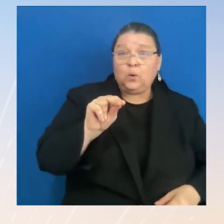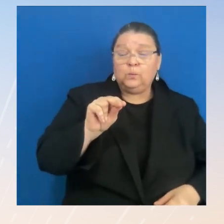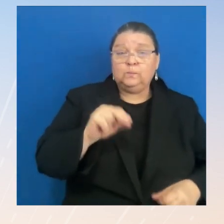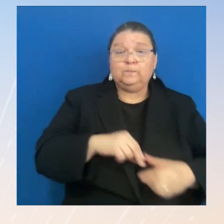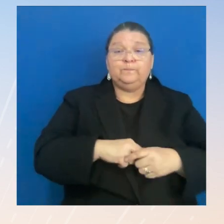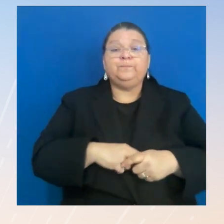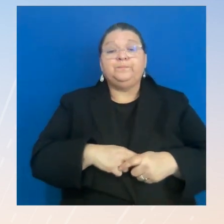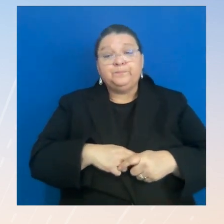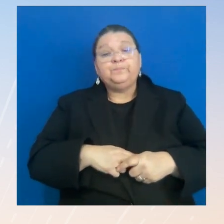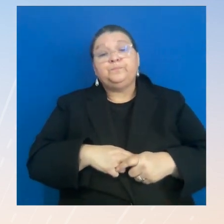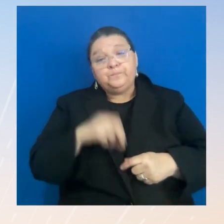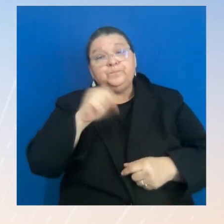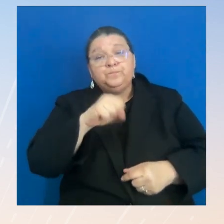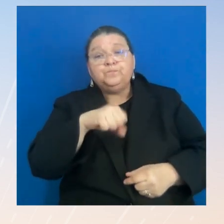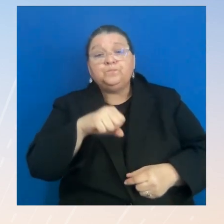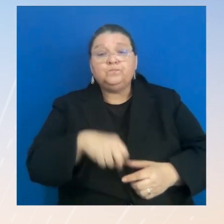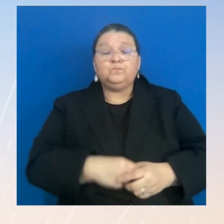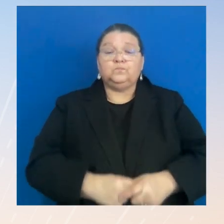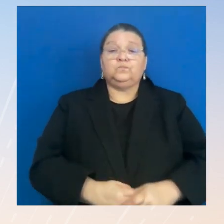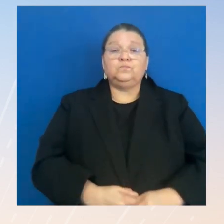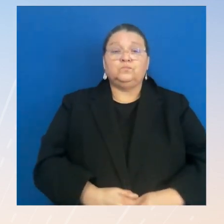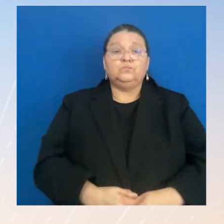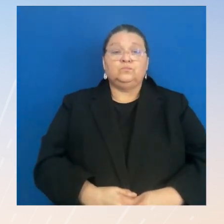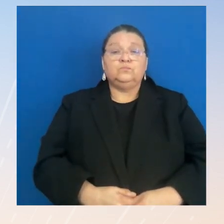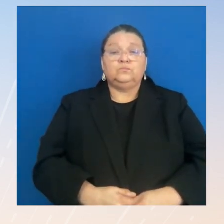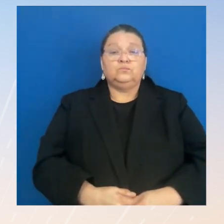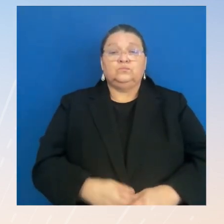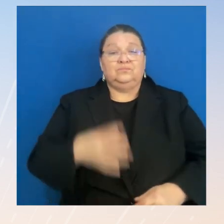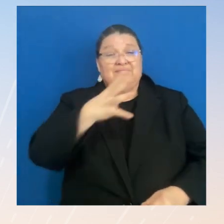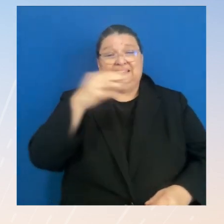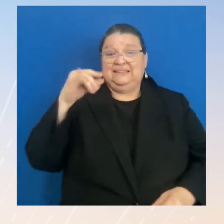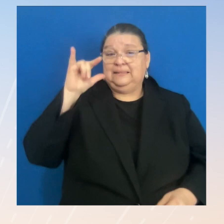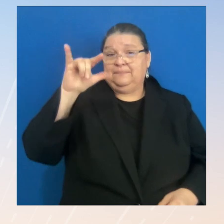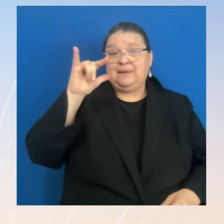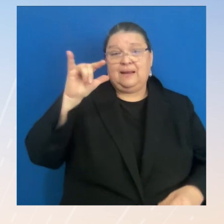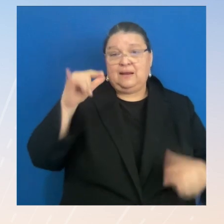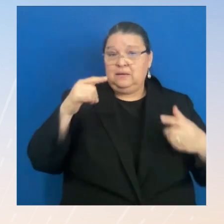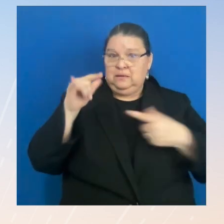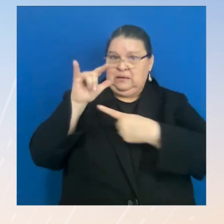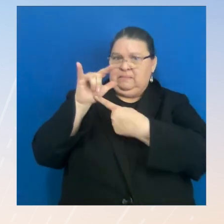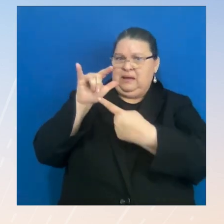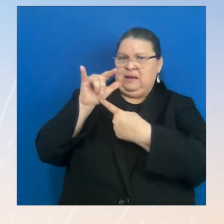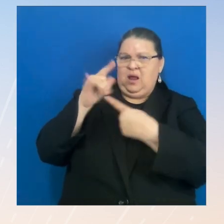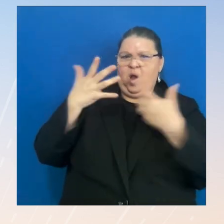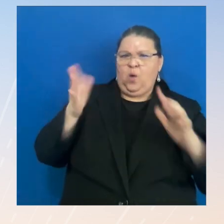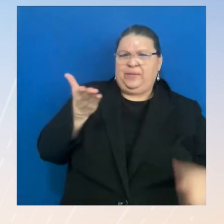has several squadrons of fully mission-capable aircraft. The $1.2 billion in military assistance